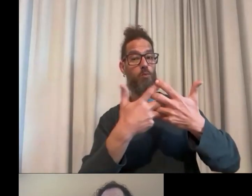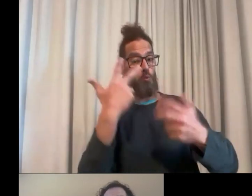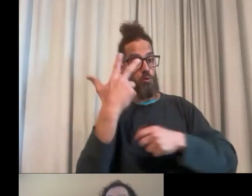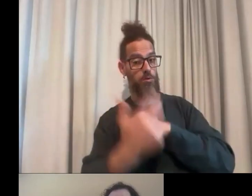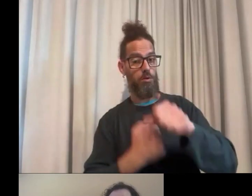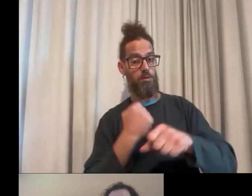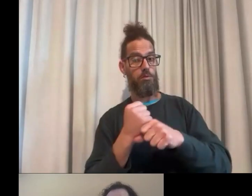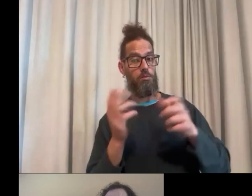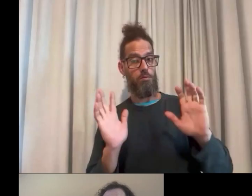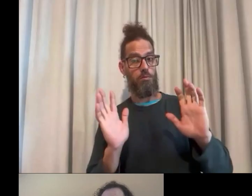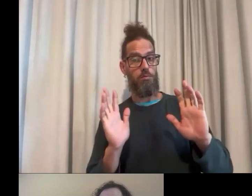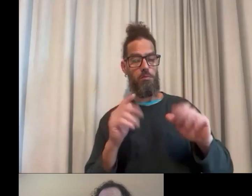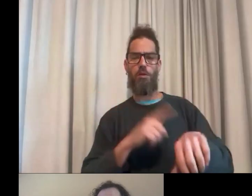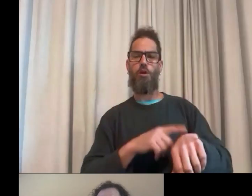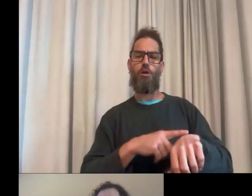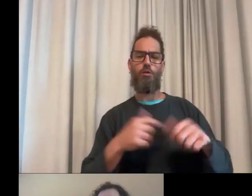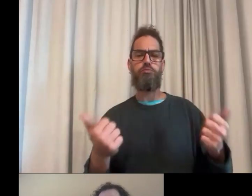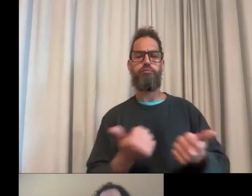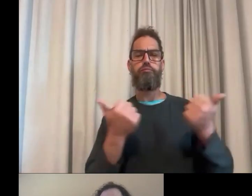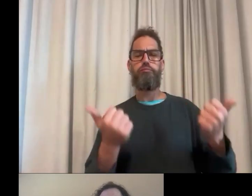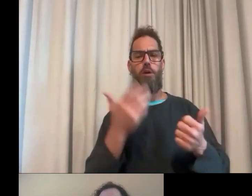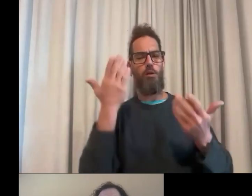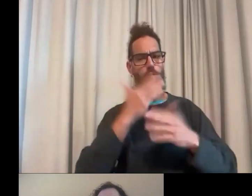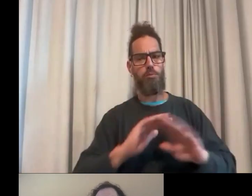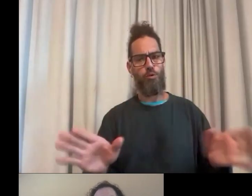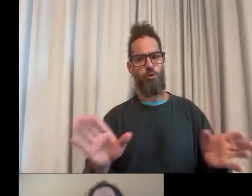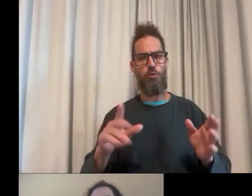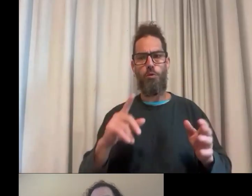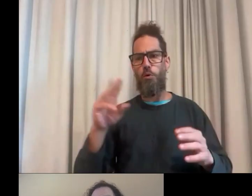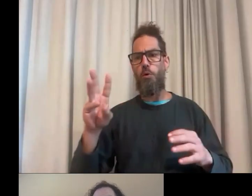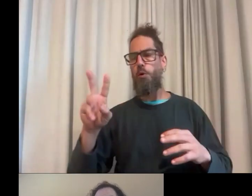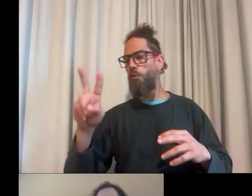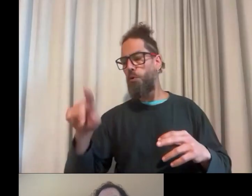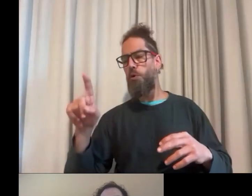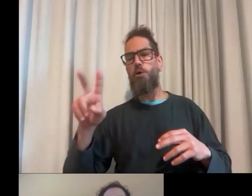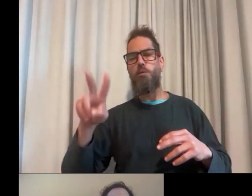or the previous version, the one we have right now, which means you've got this three year period where you can either